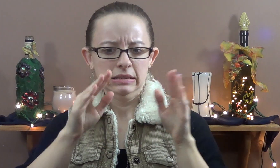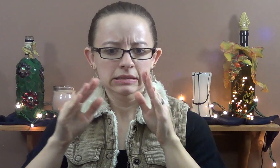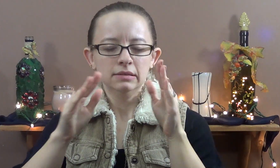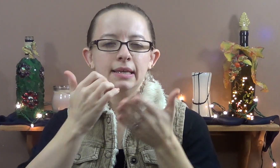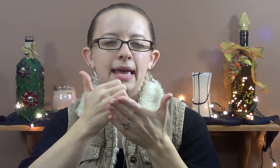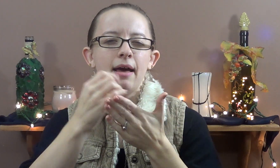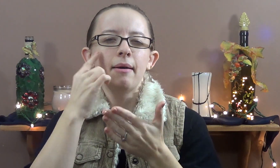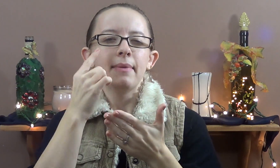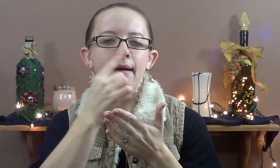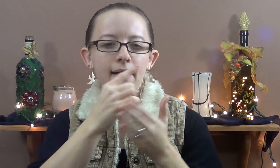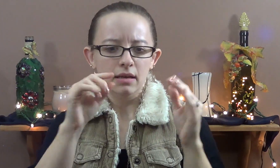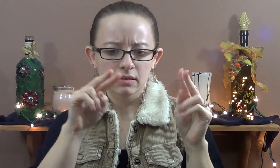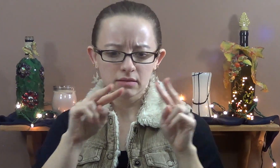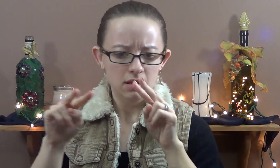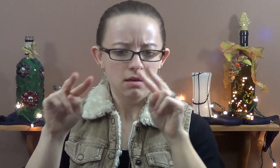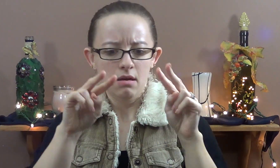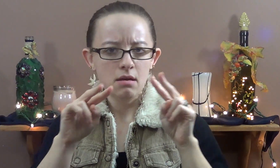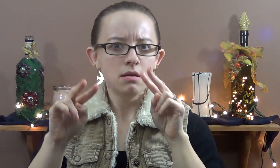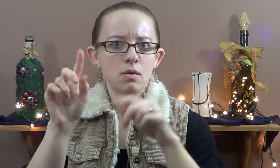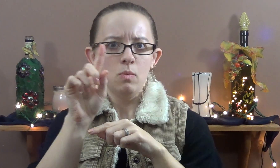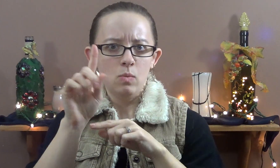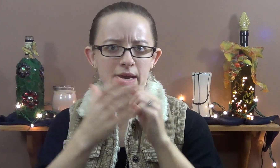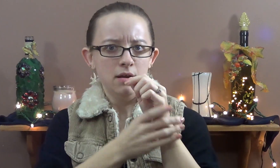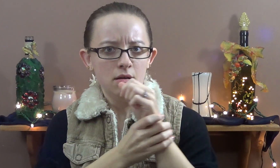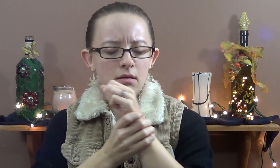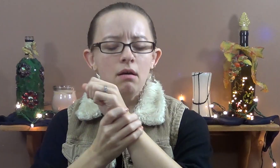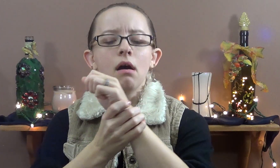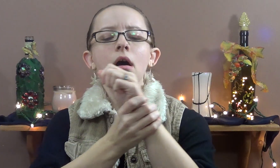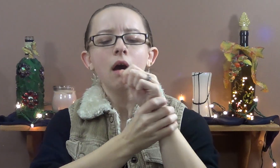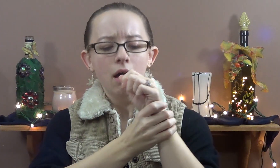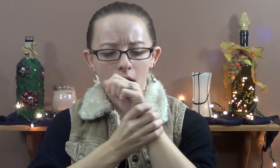like it says, where the signs are at. So they can kind of follow